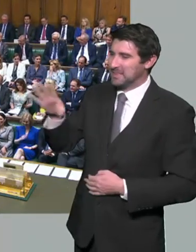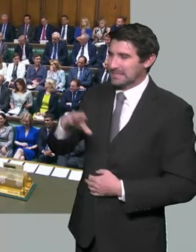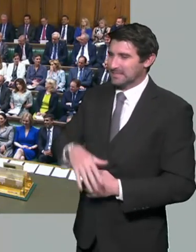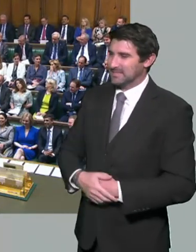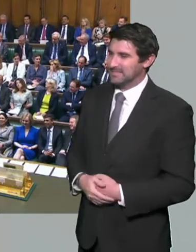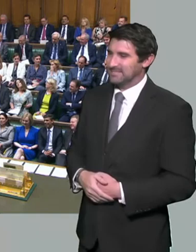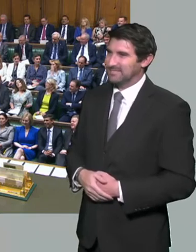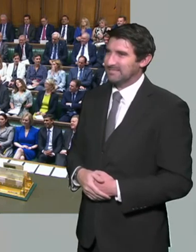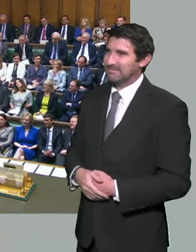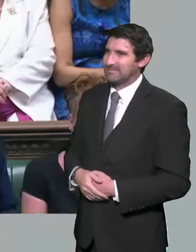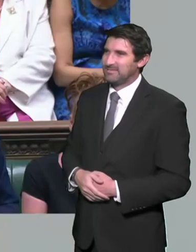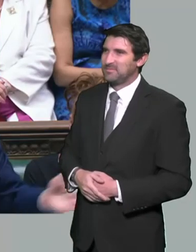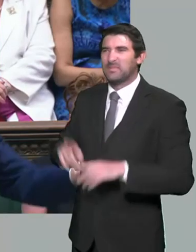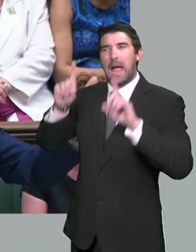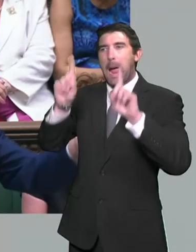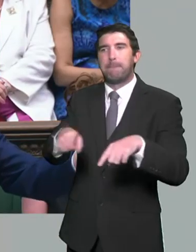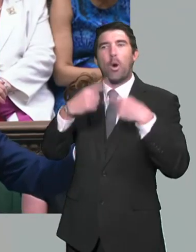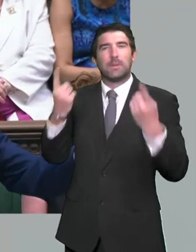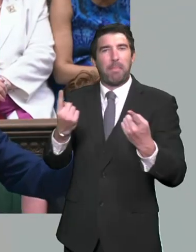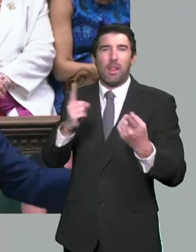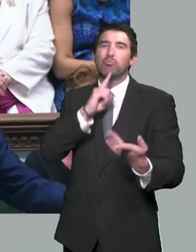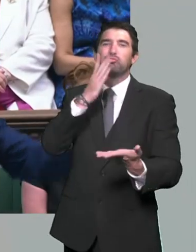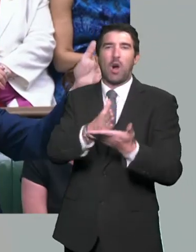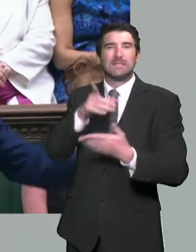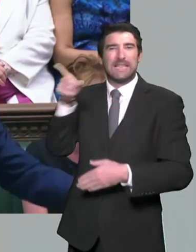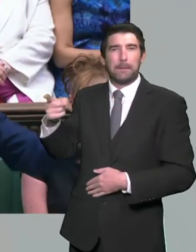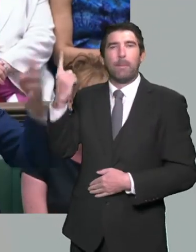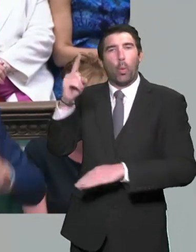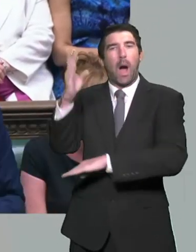“Can’t win back trust.” Anybody owning up?